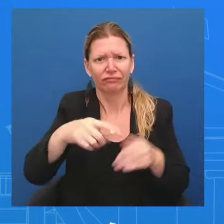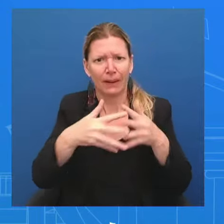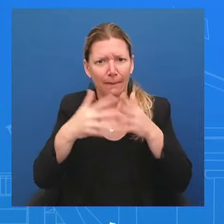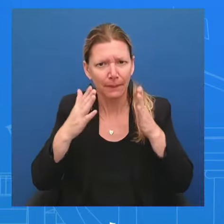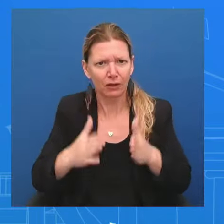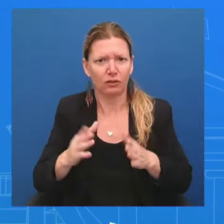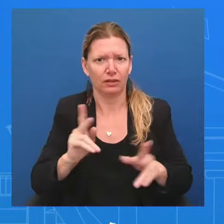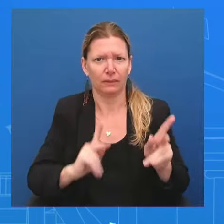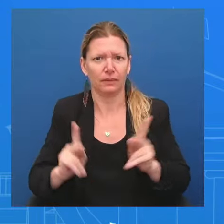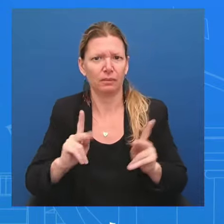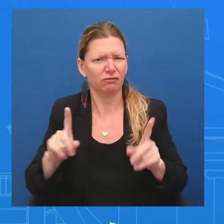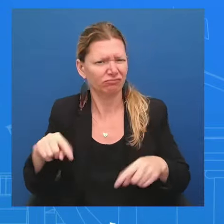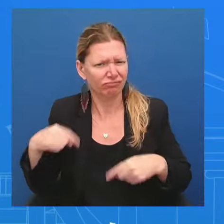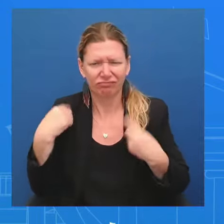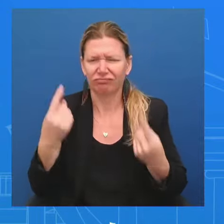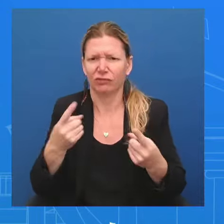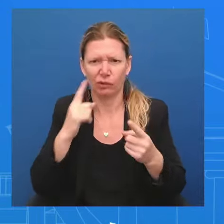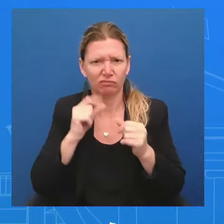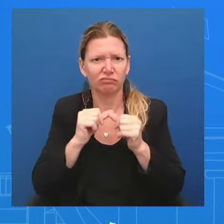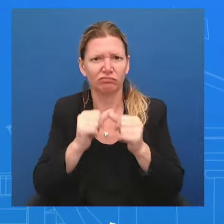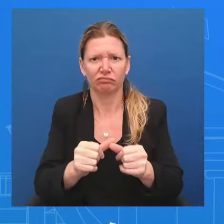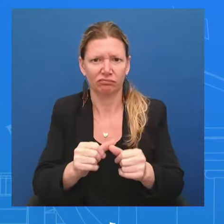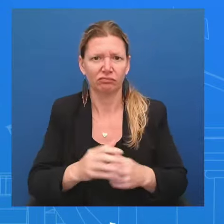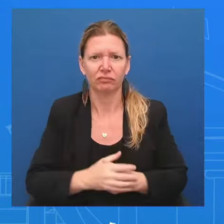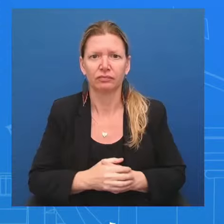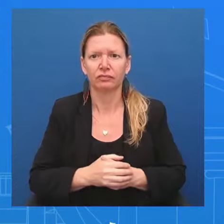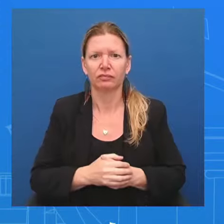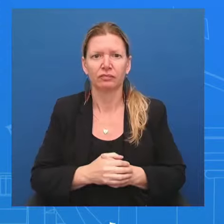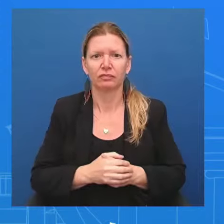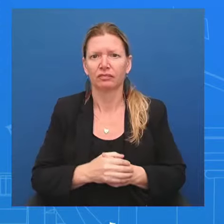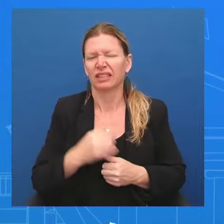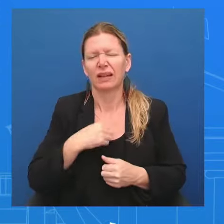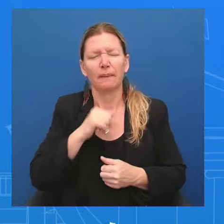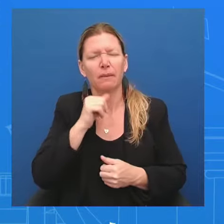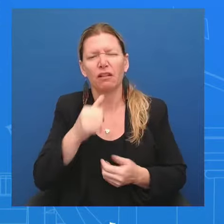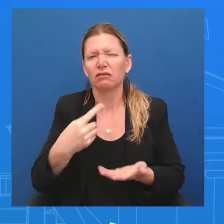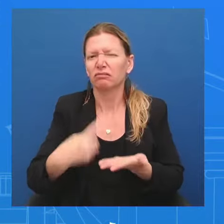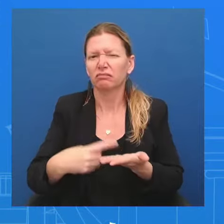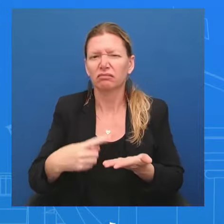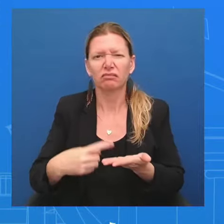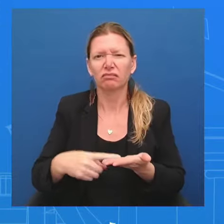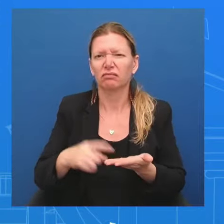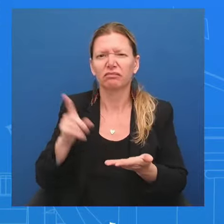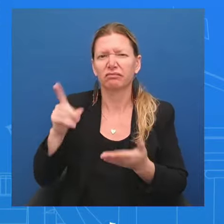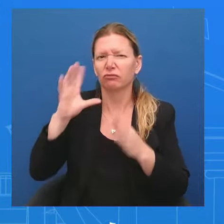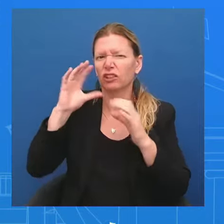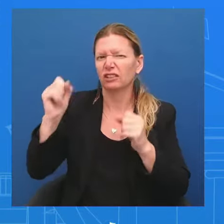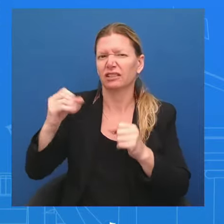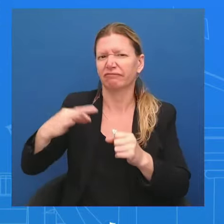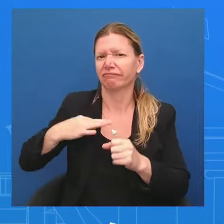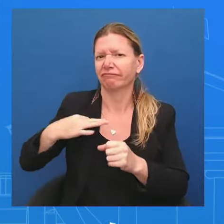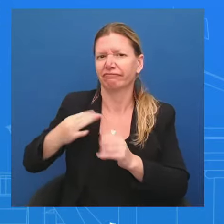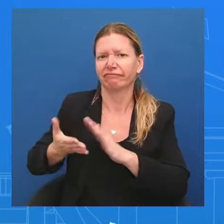to a presidential candidate. Obviously, the former president is a candidate for in 2024. I do not speak on trials.